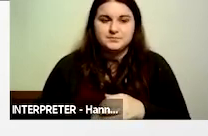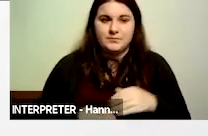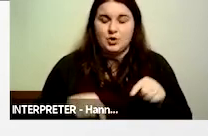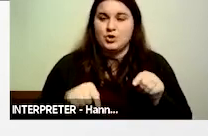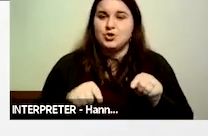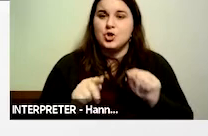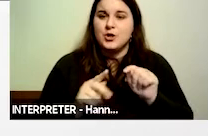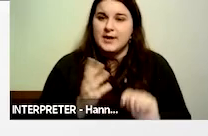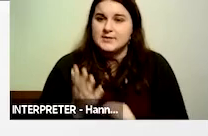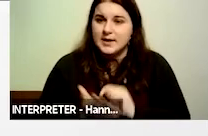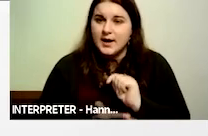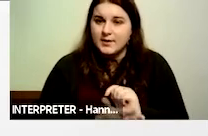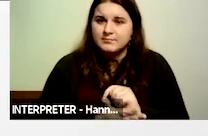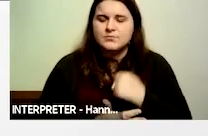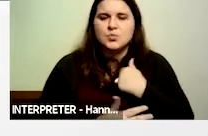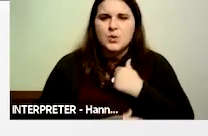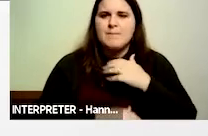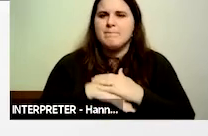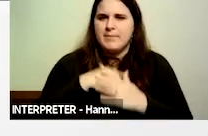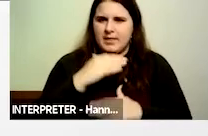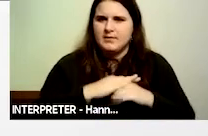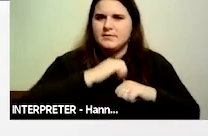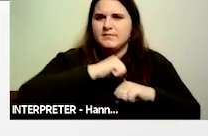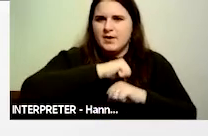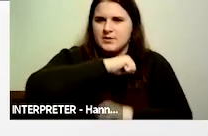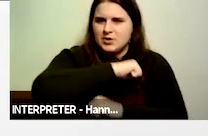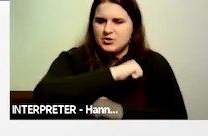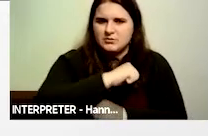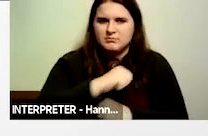foundation around security awareness. We have digital self defense classes.